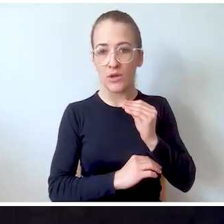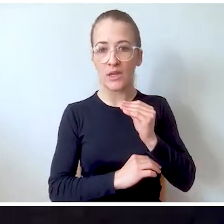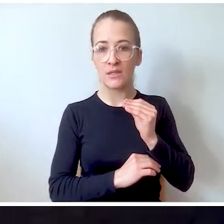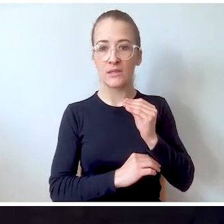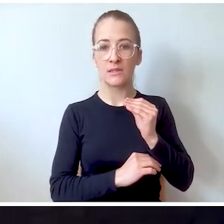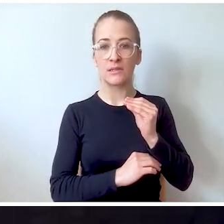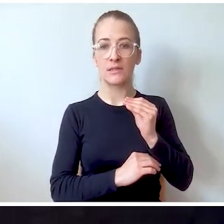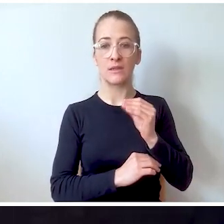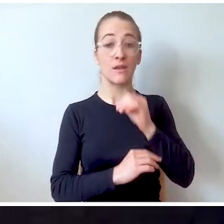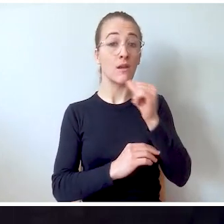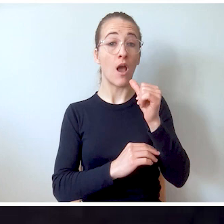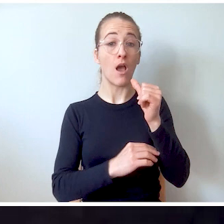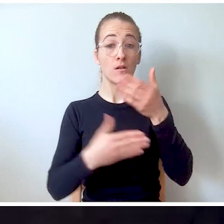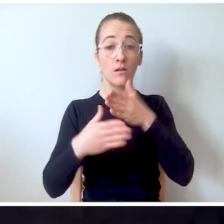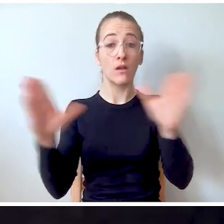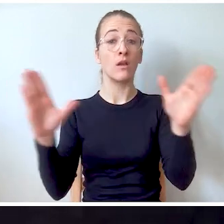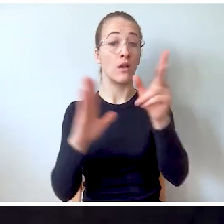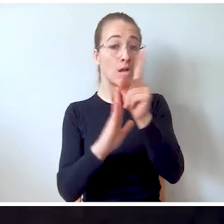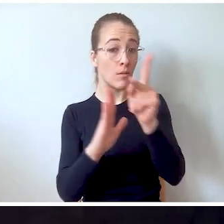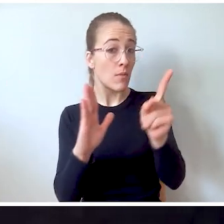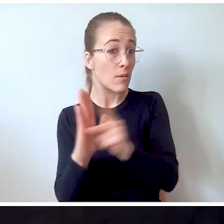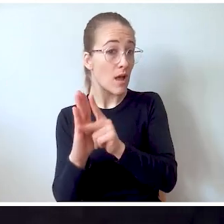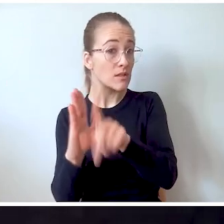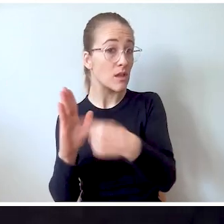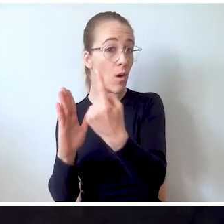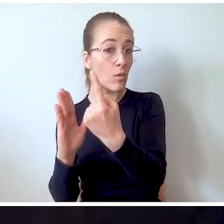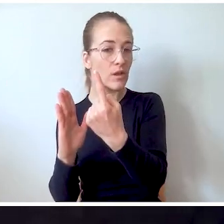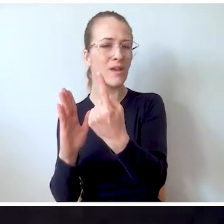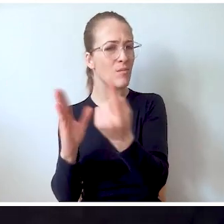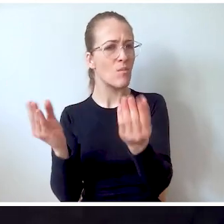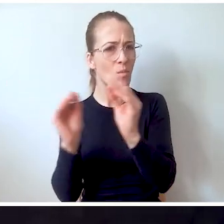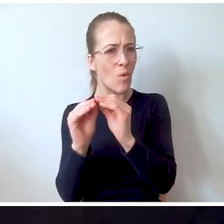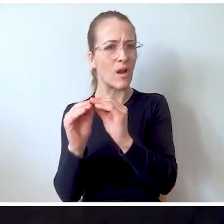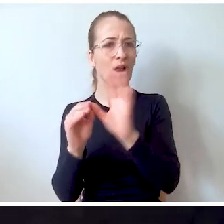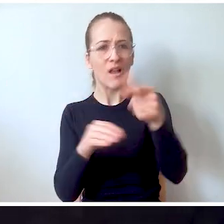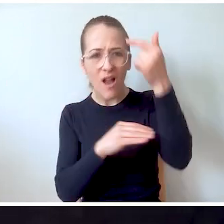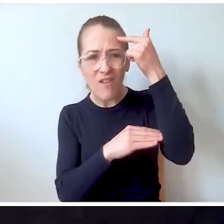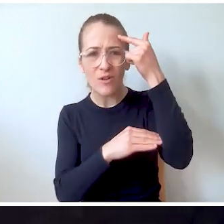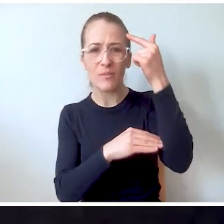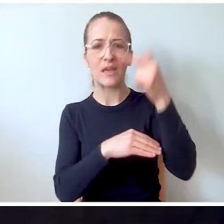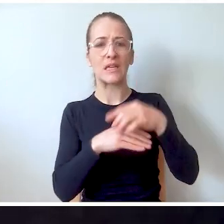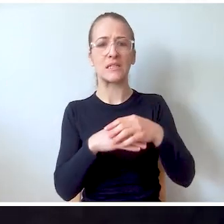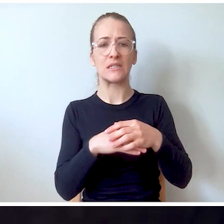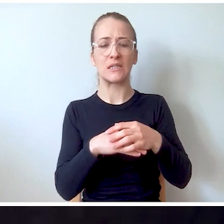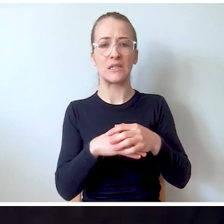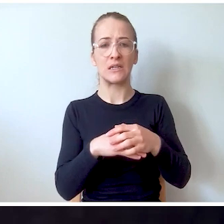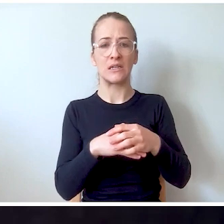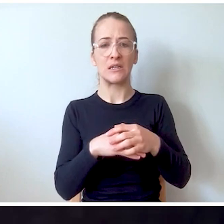brought not just to public policy, not just to government, not just to our,